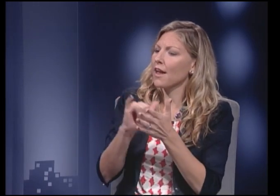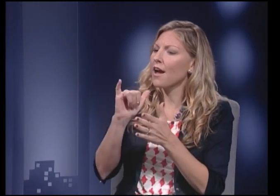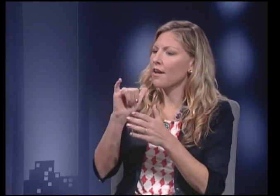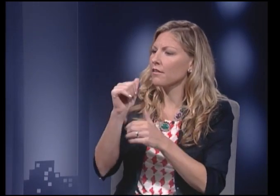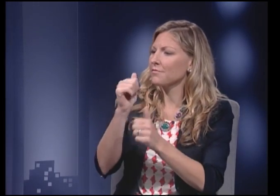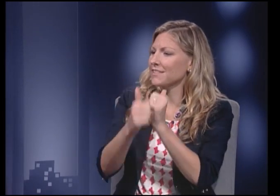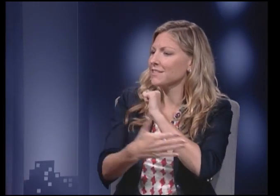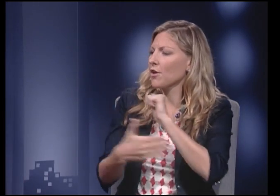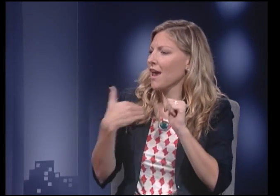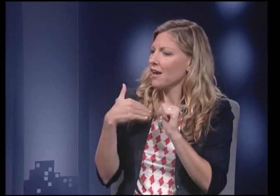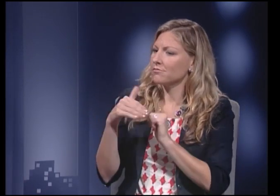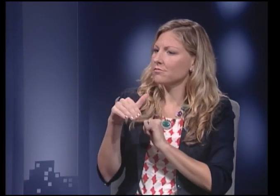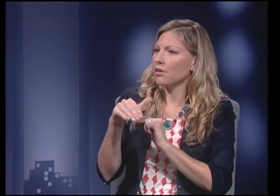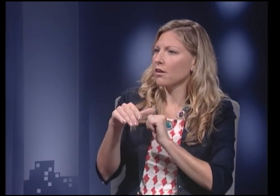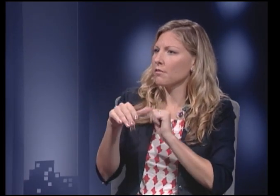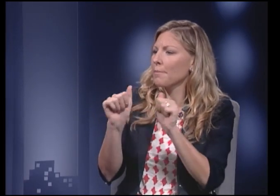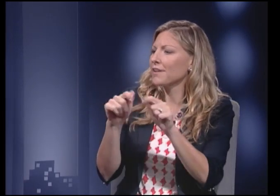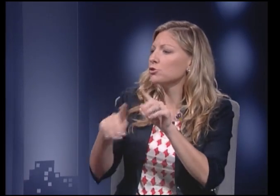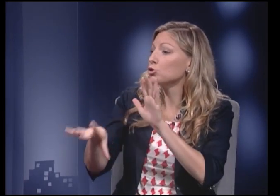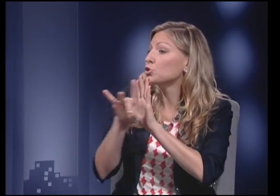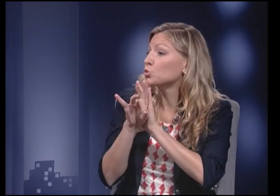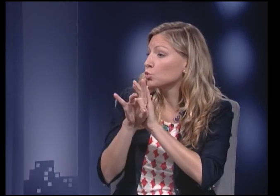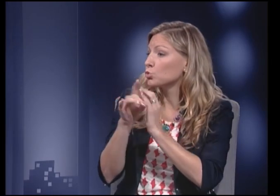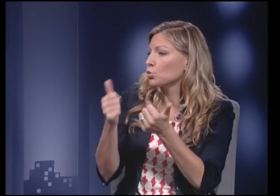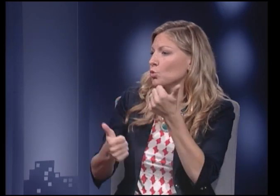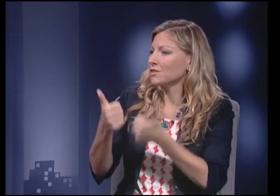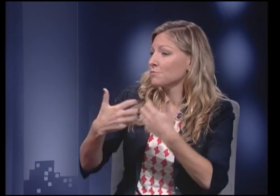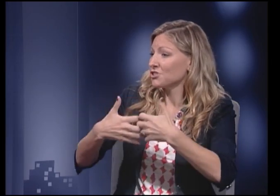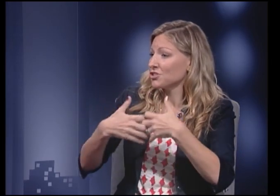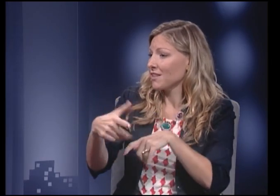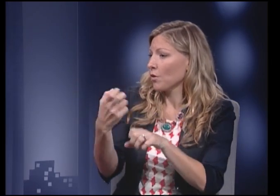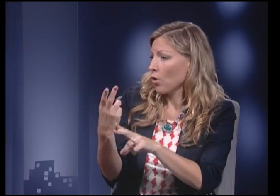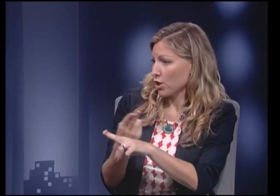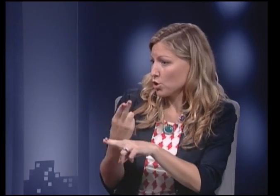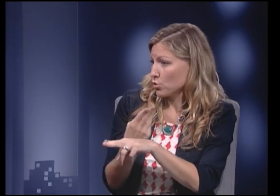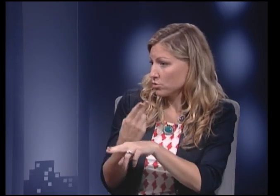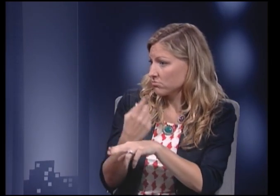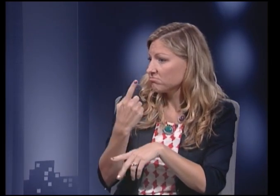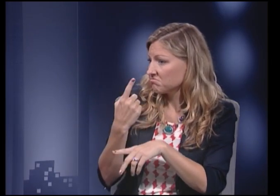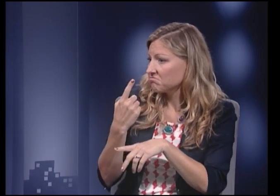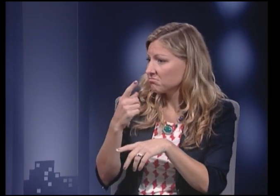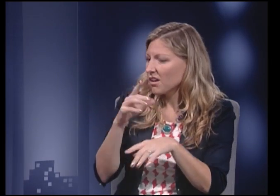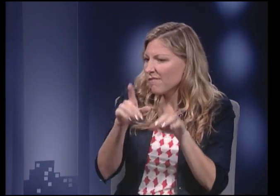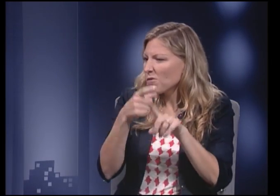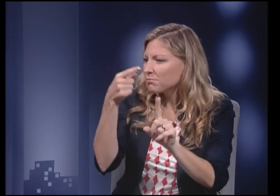Earlier you mentioned that each county has the option to choose the machine that they want to use,